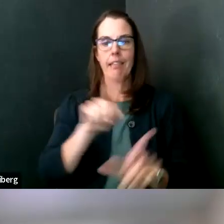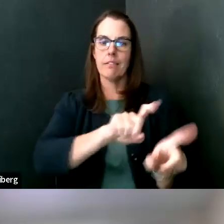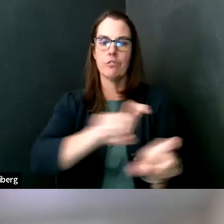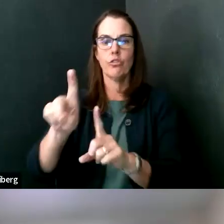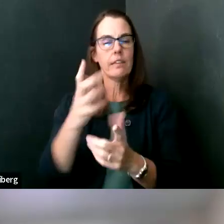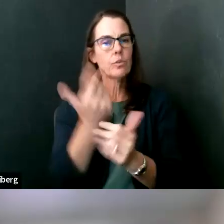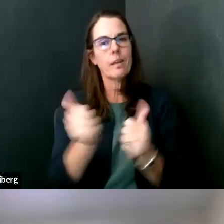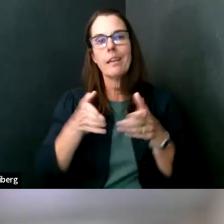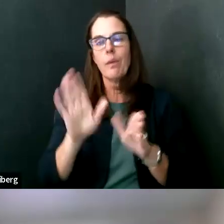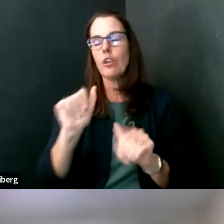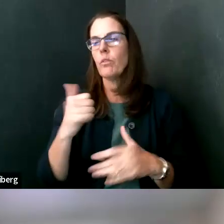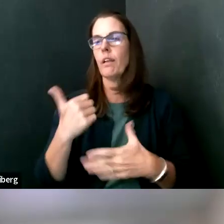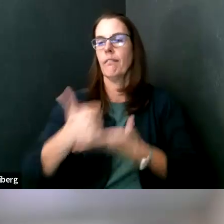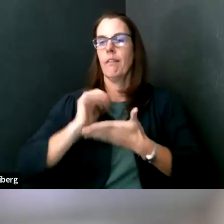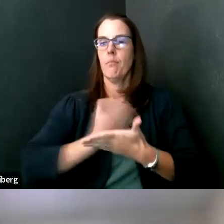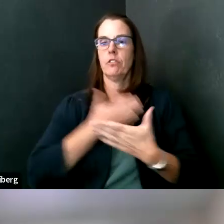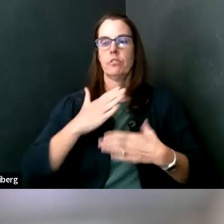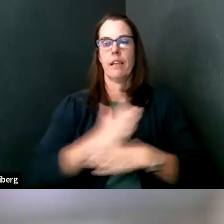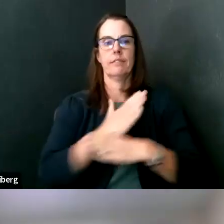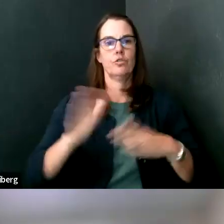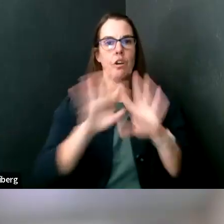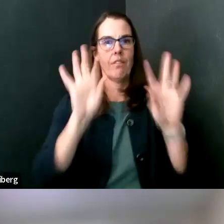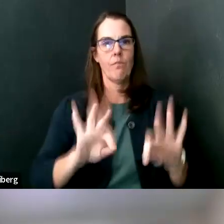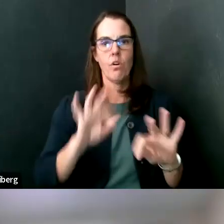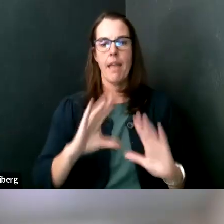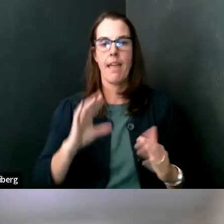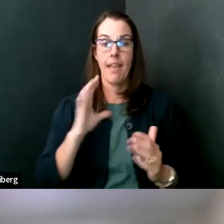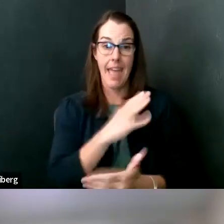us in sharing those forms so we could get more feedback and Joanna that includes you